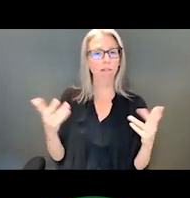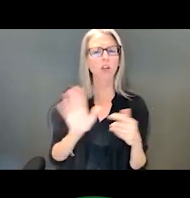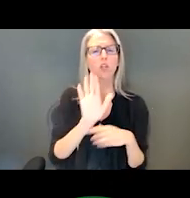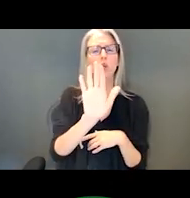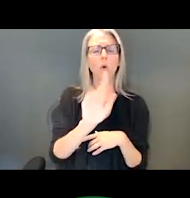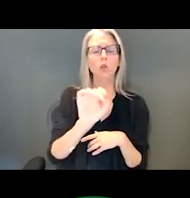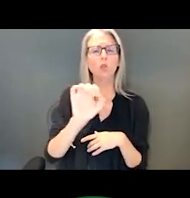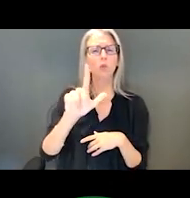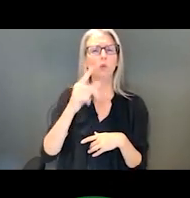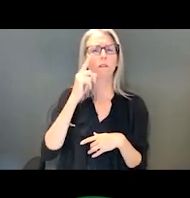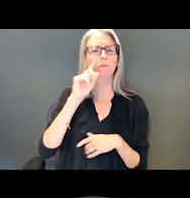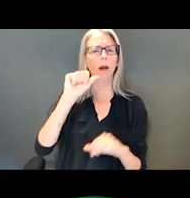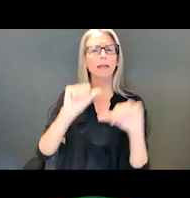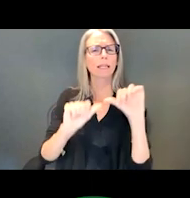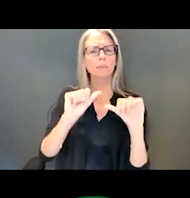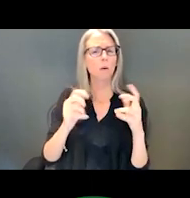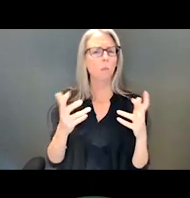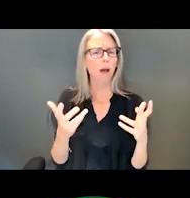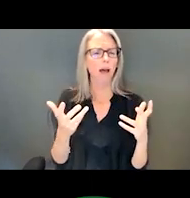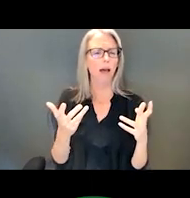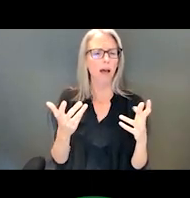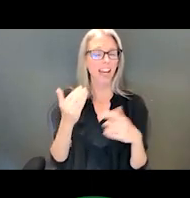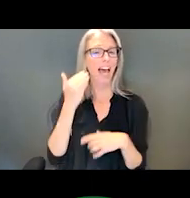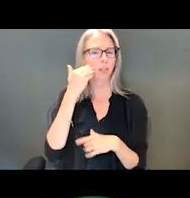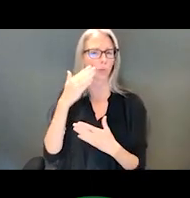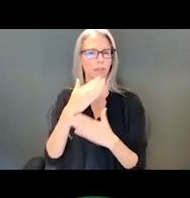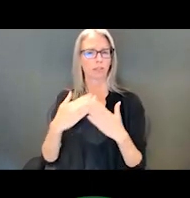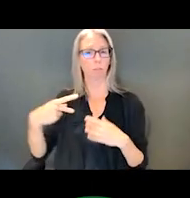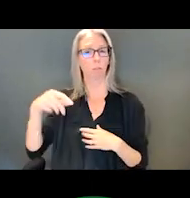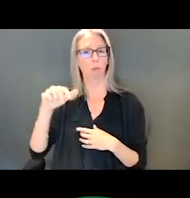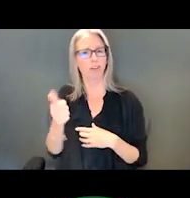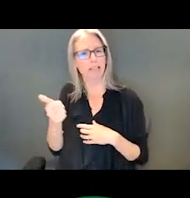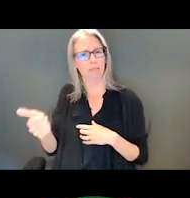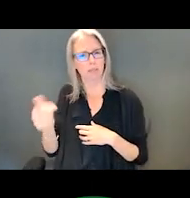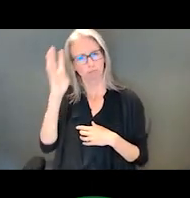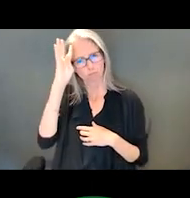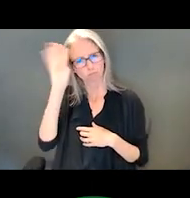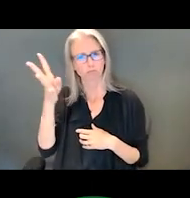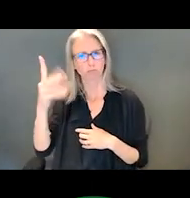Yeah. Do you want to take one.